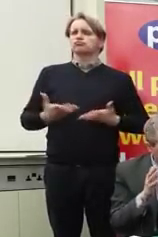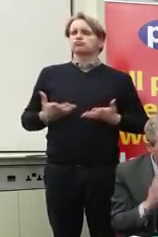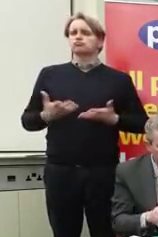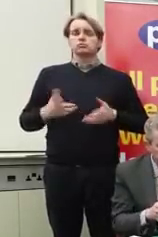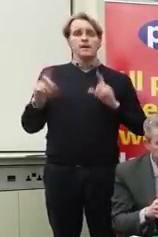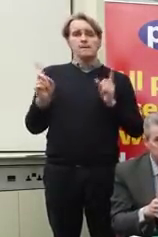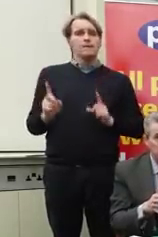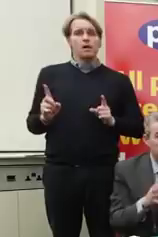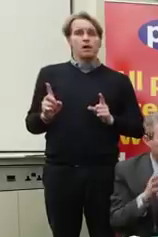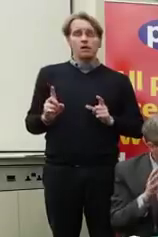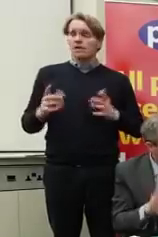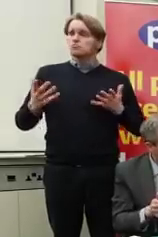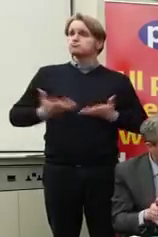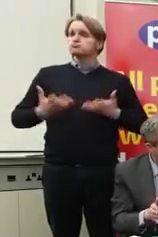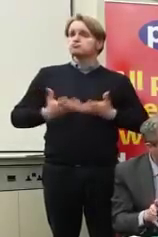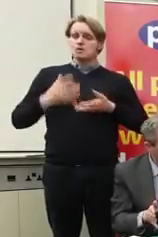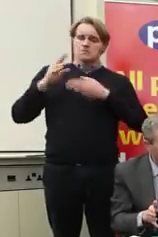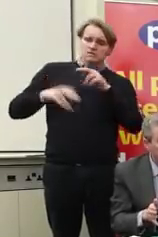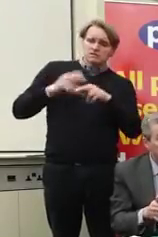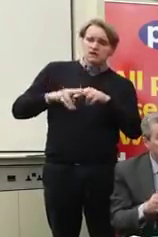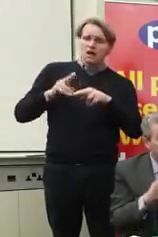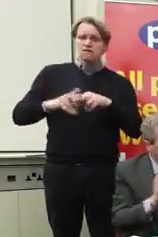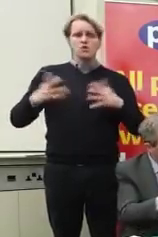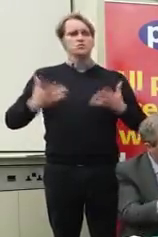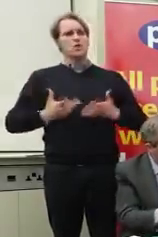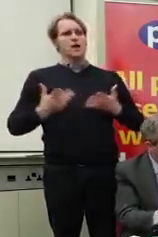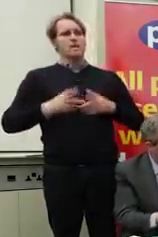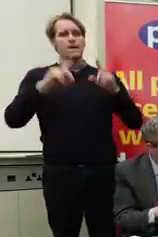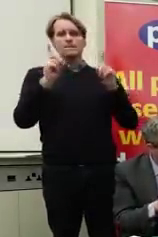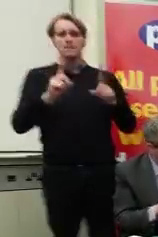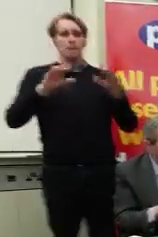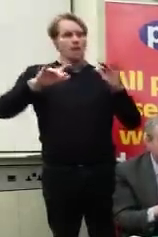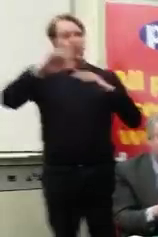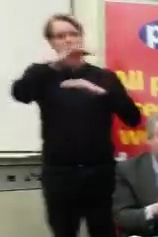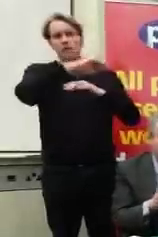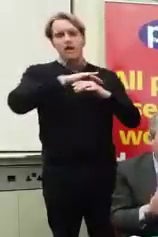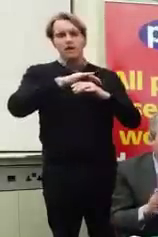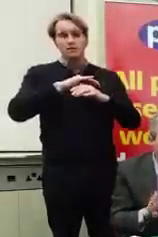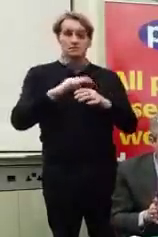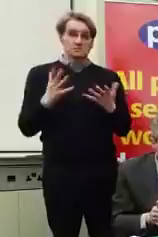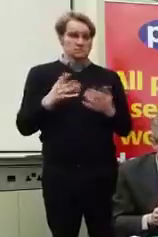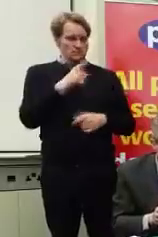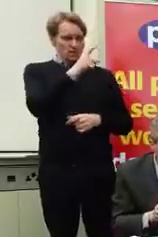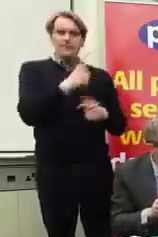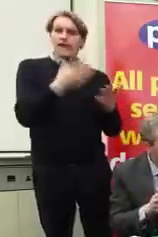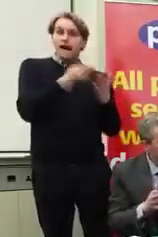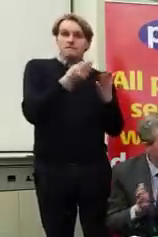about staff they don't care about the public that they serve and that's why to answer the question directly they can find the money to build super regional